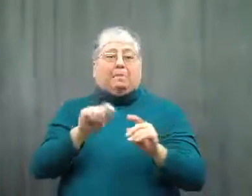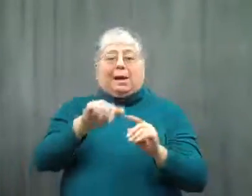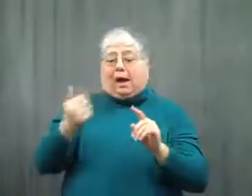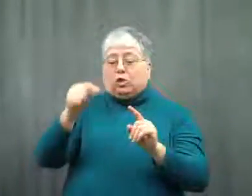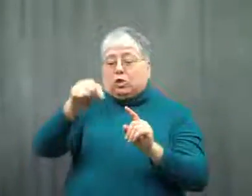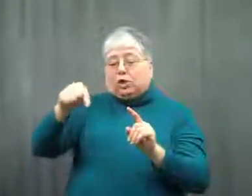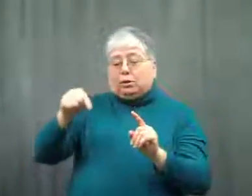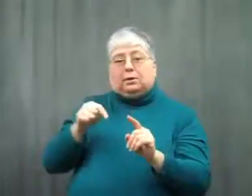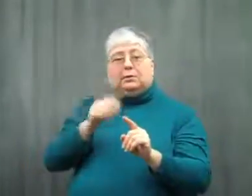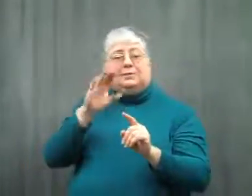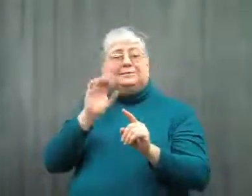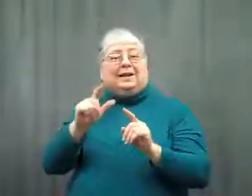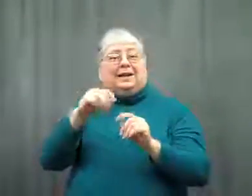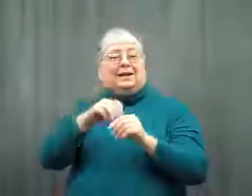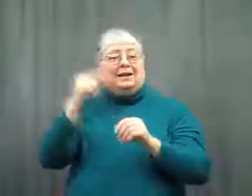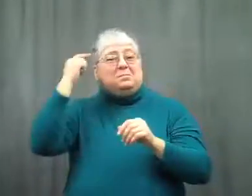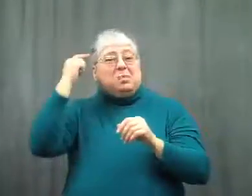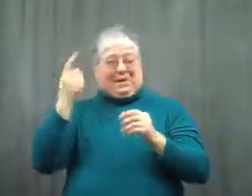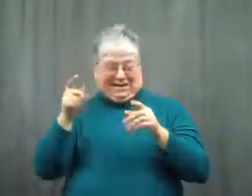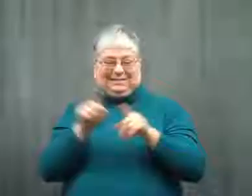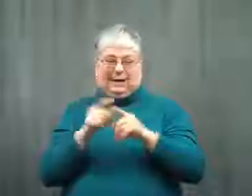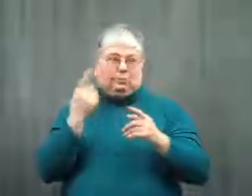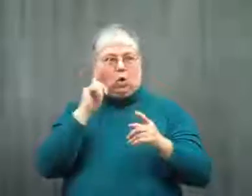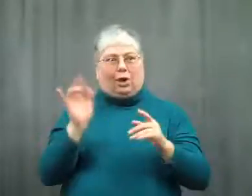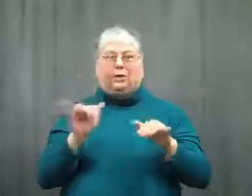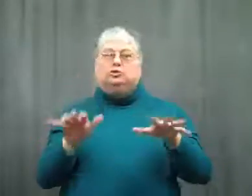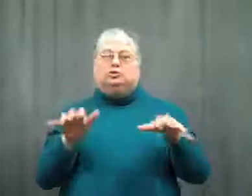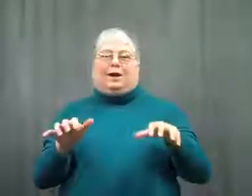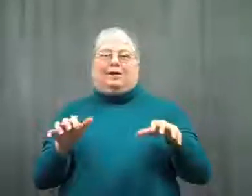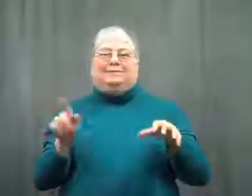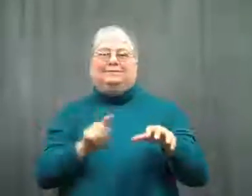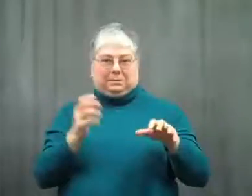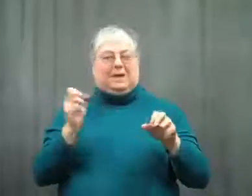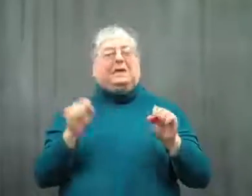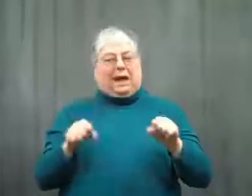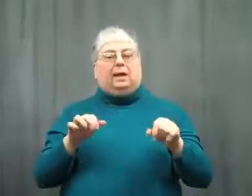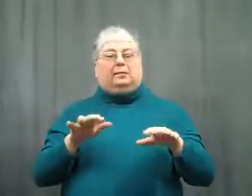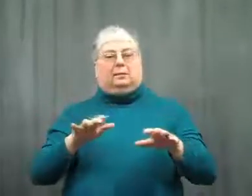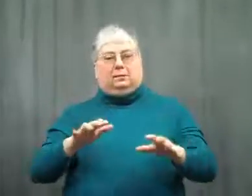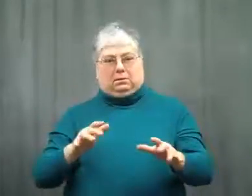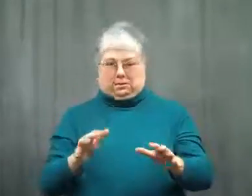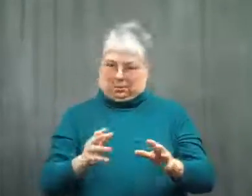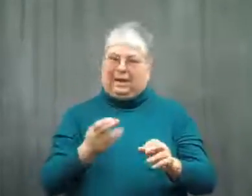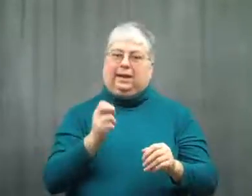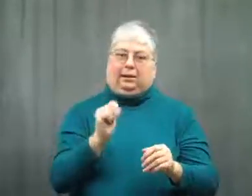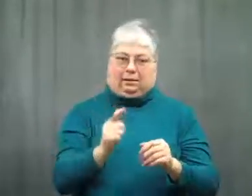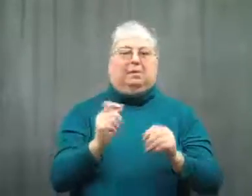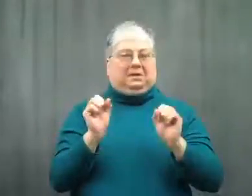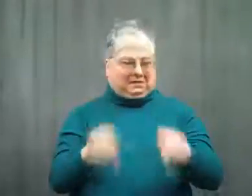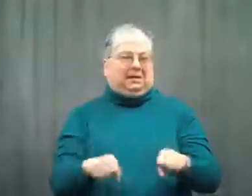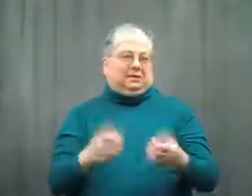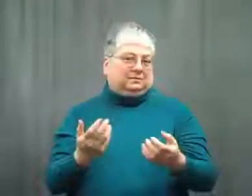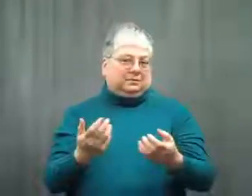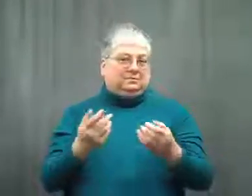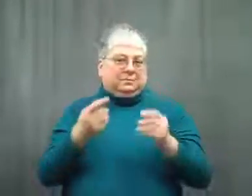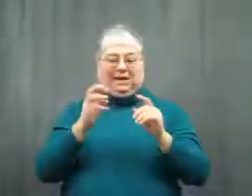Cells in the area nearby are in a state of shock and can heal.